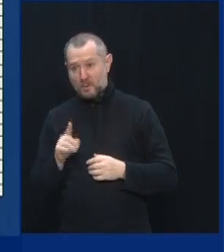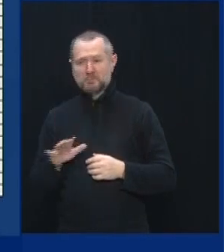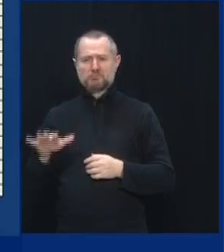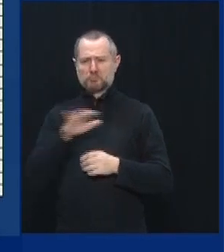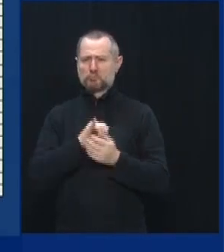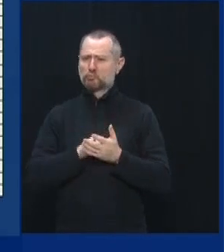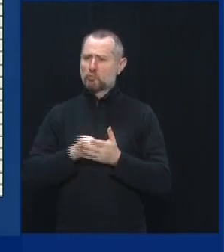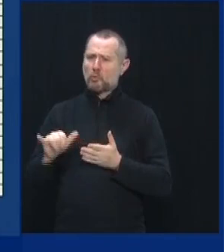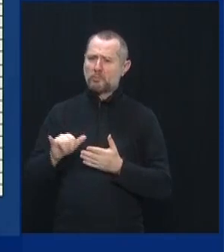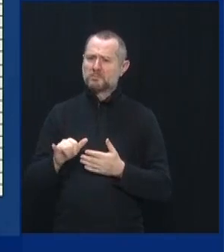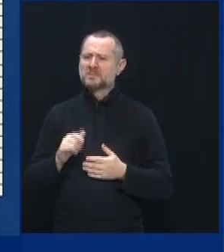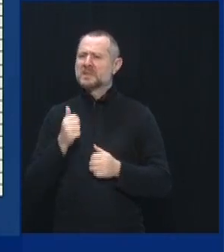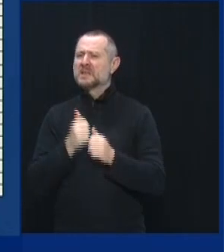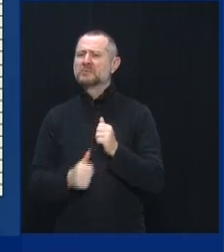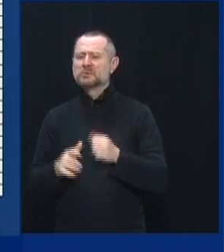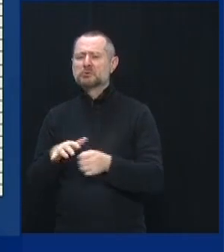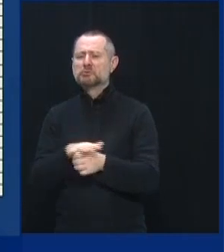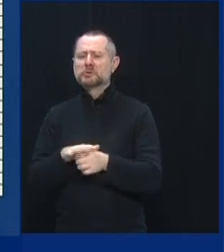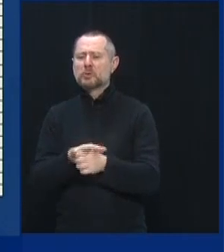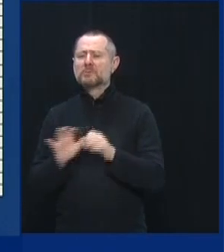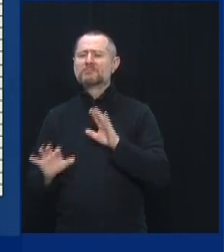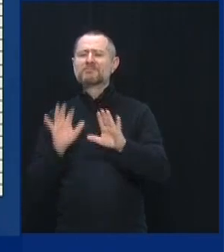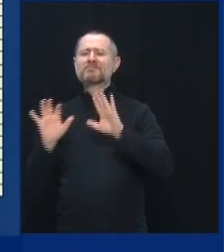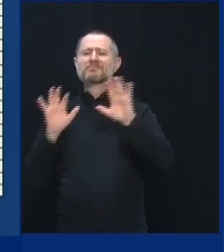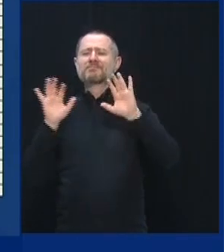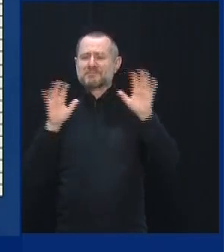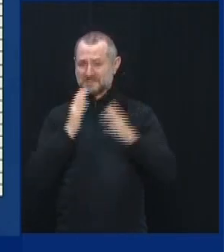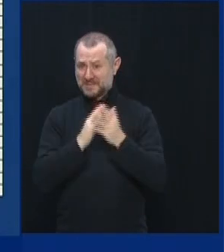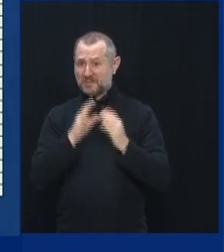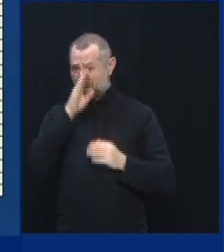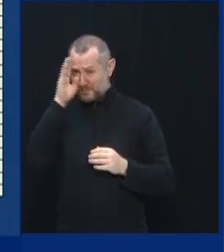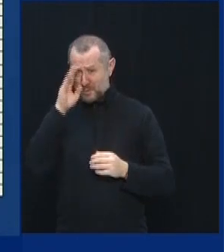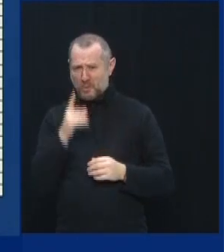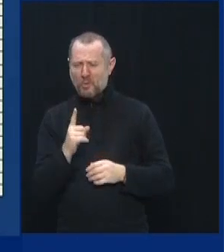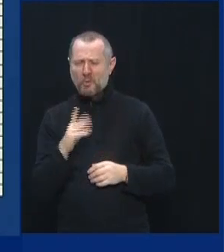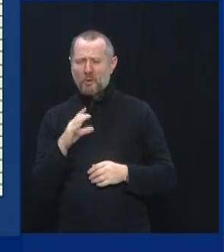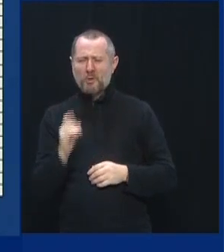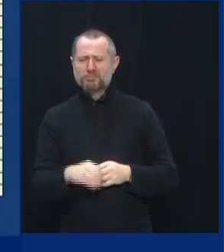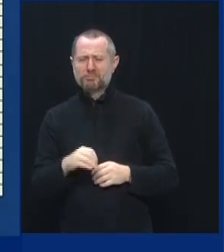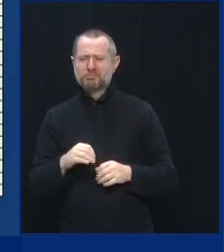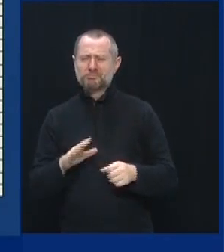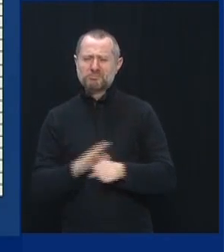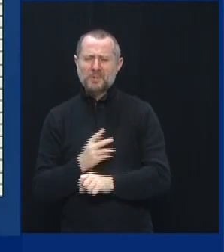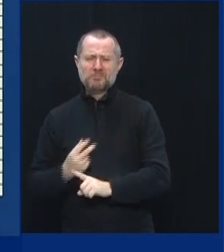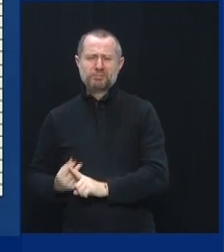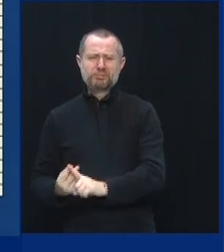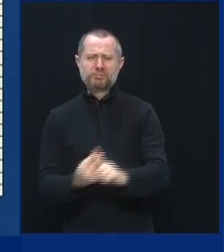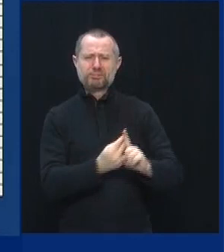AND TO ME, IT'S ALL BUT INEXPLICABLE. SOME HOSPITALS IN THIS STATE,